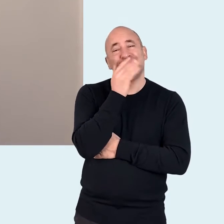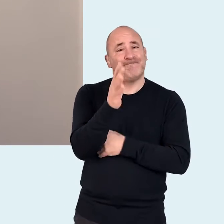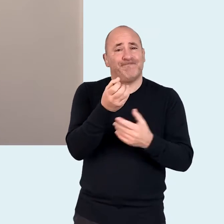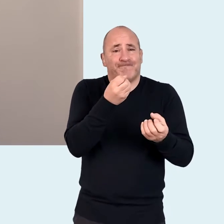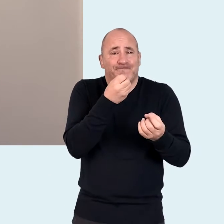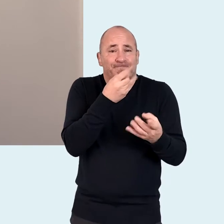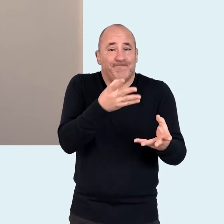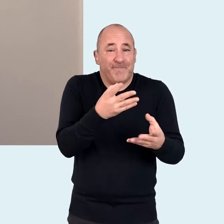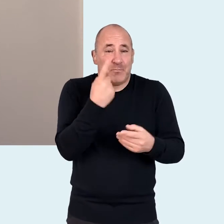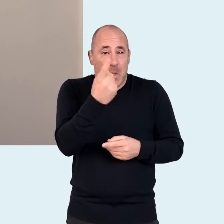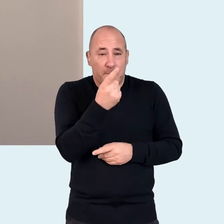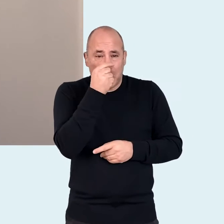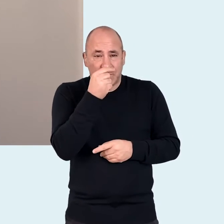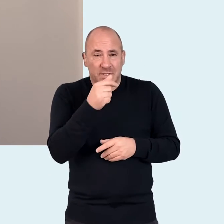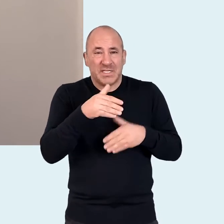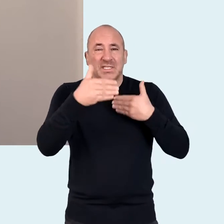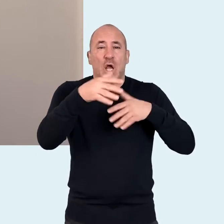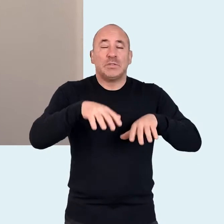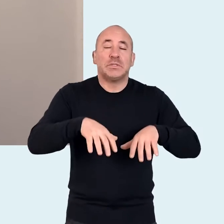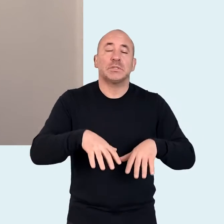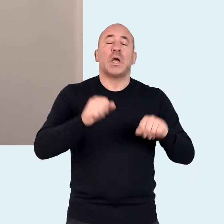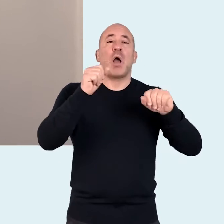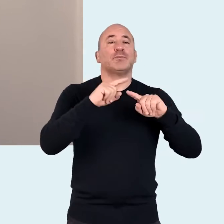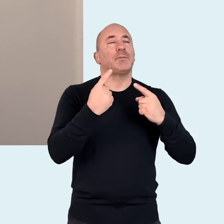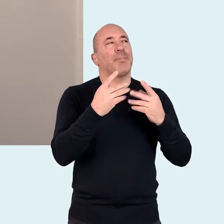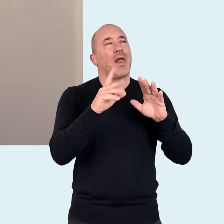I think it's really lovely, if you can, to start a session with something physical. It